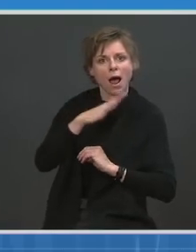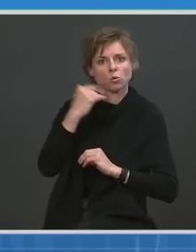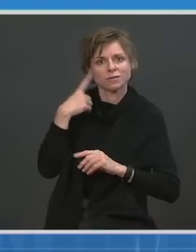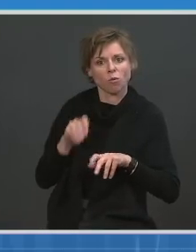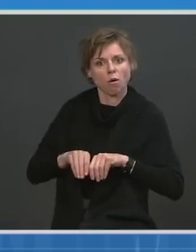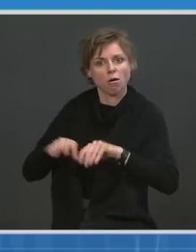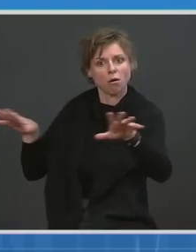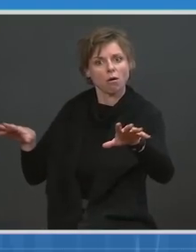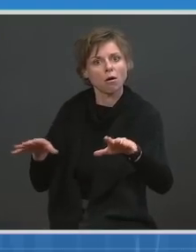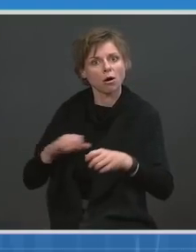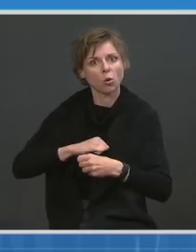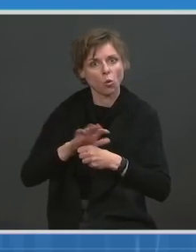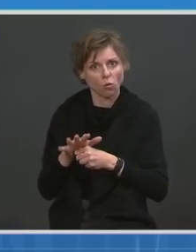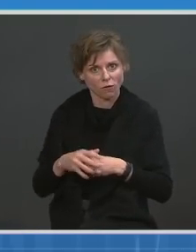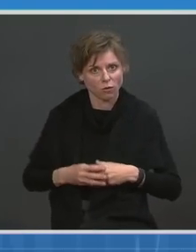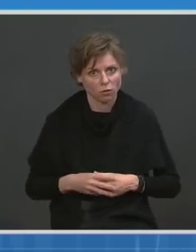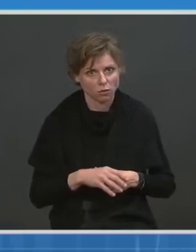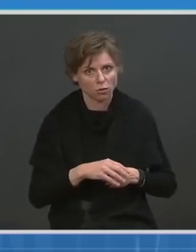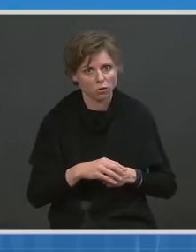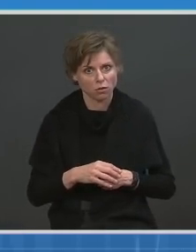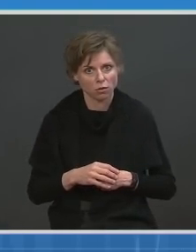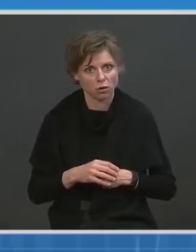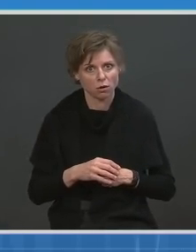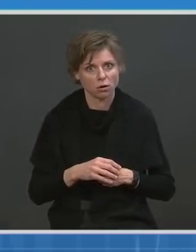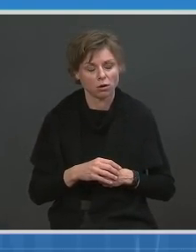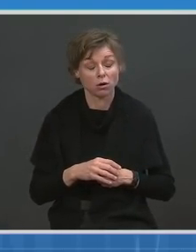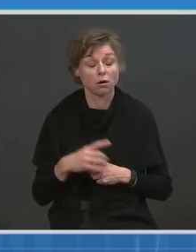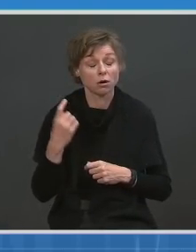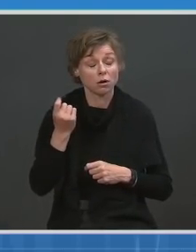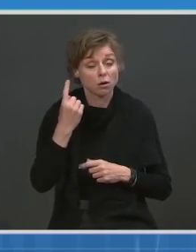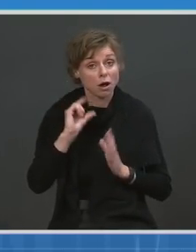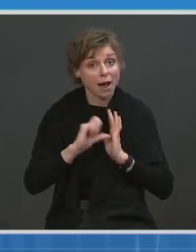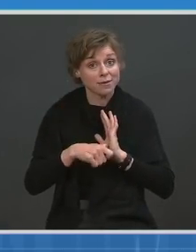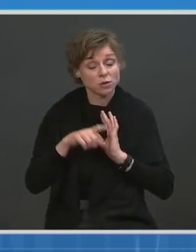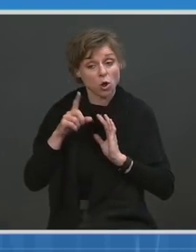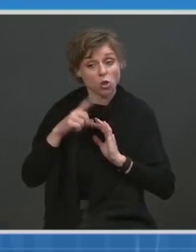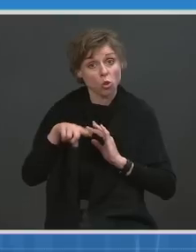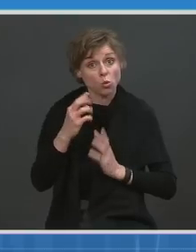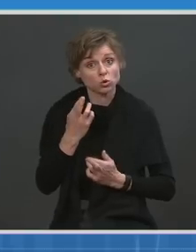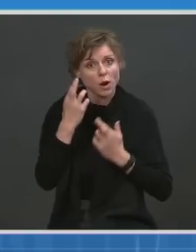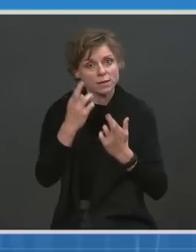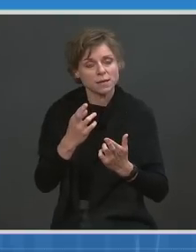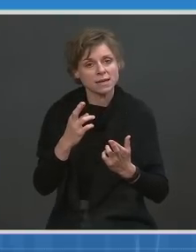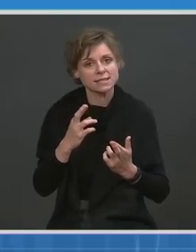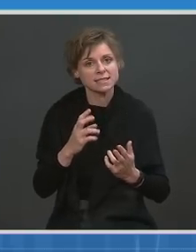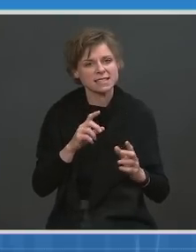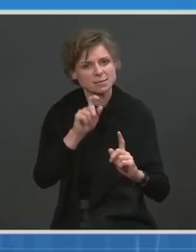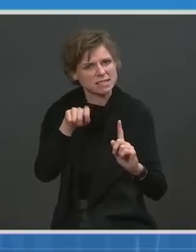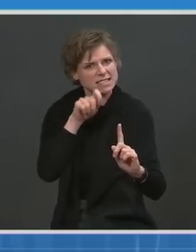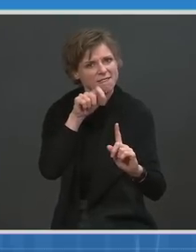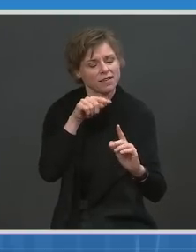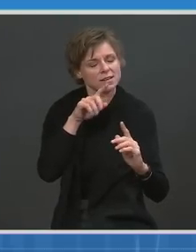I want to emphasize that these recommendations are specific to students in classrooms with universal mask wearing.